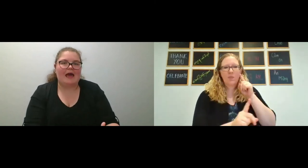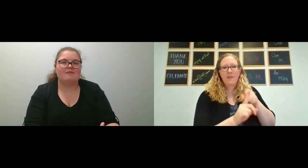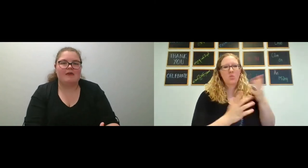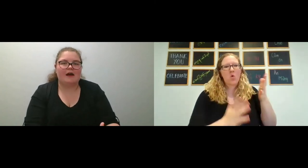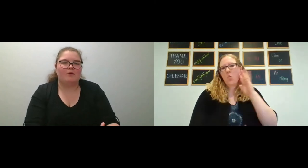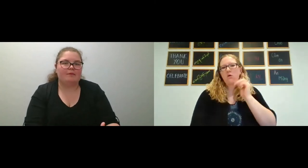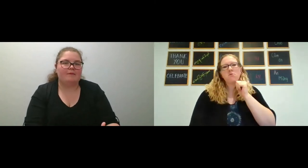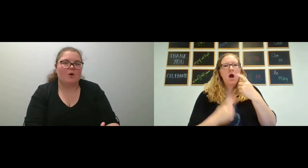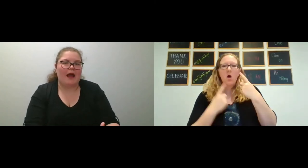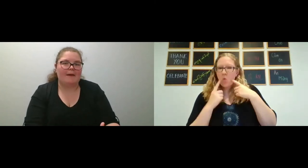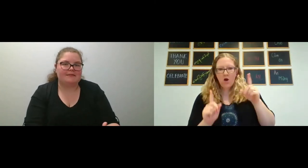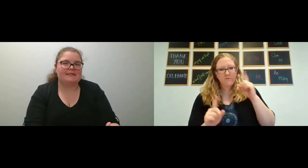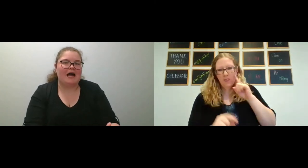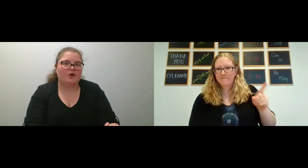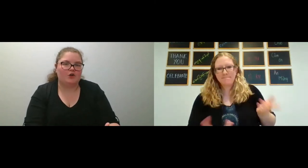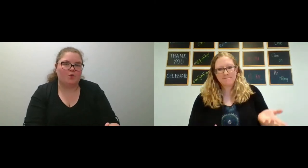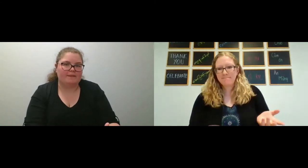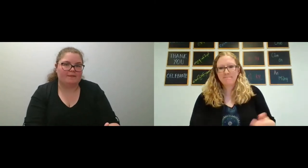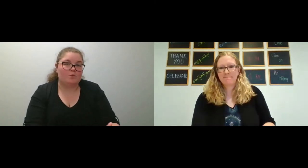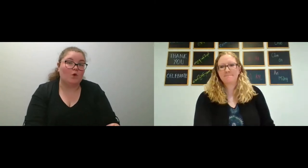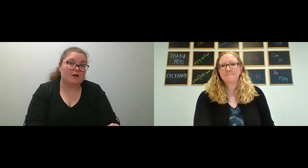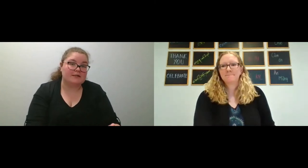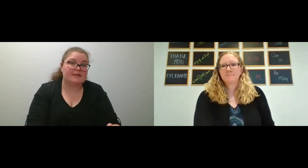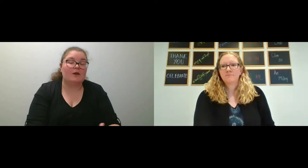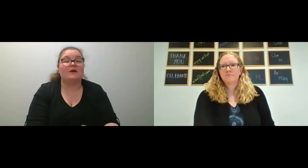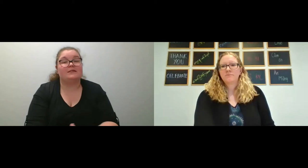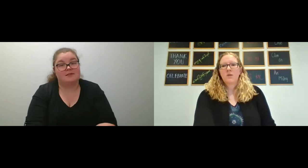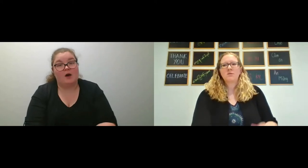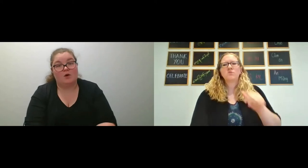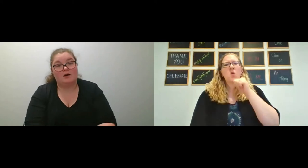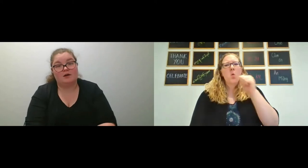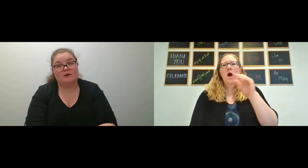and they'll be more apt to tell you what works and what does not work.